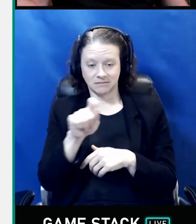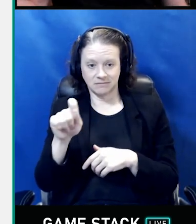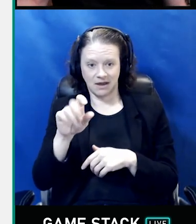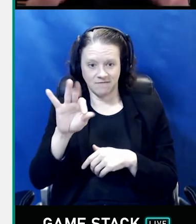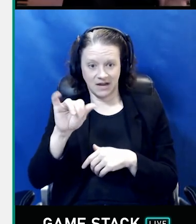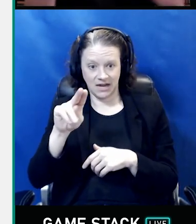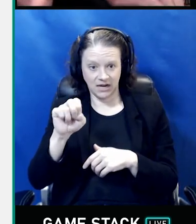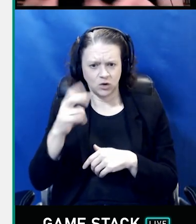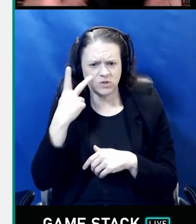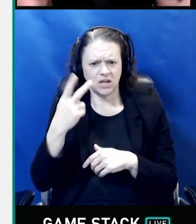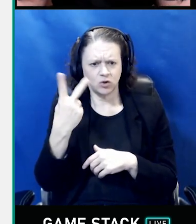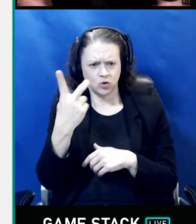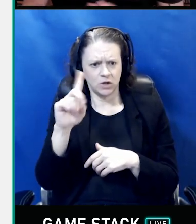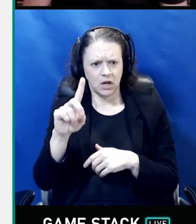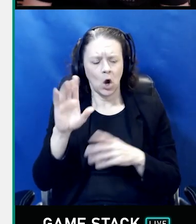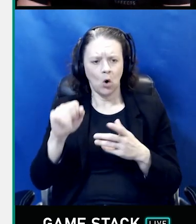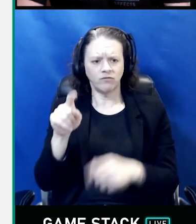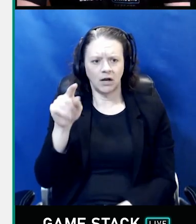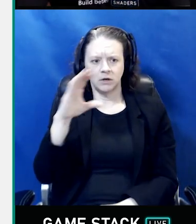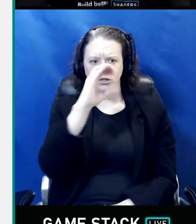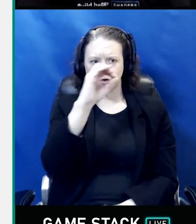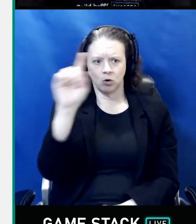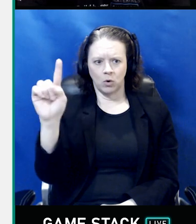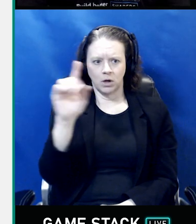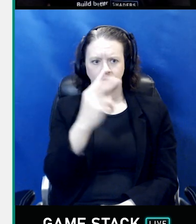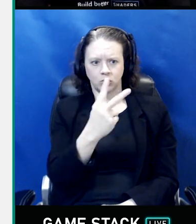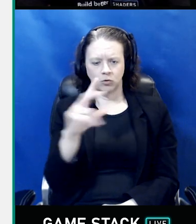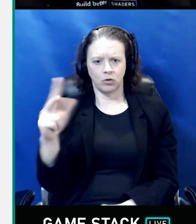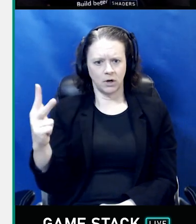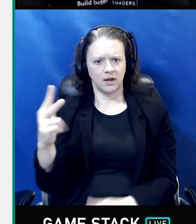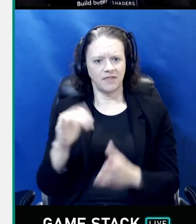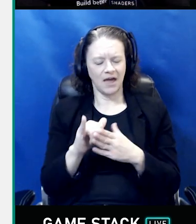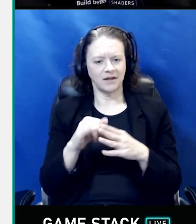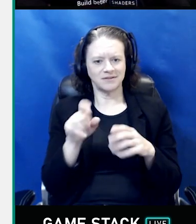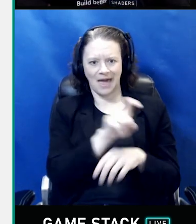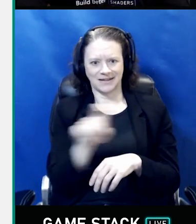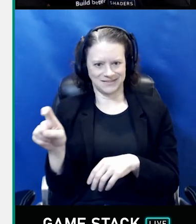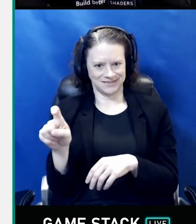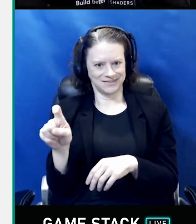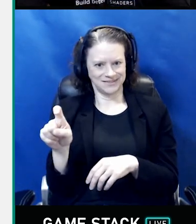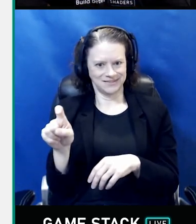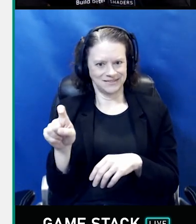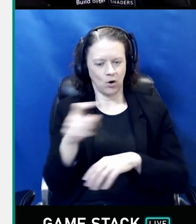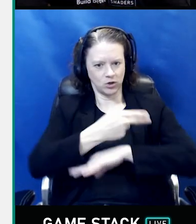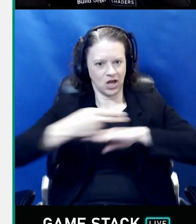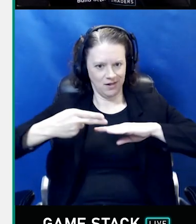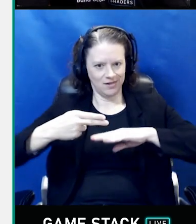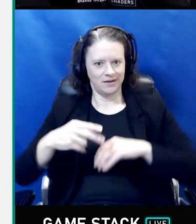Oh yes, OK horizontal, X component that makes a lot of sense. If you look at the 1D, it doesn't make as much sense because it's just zero